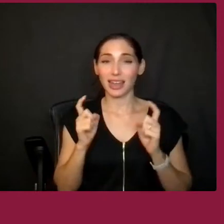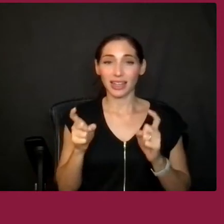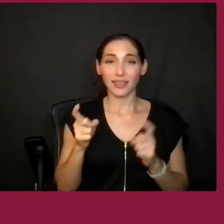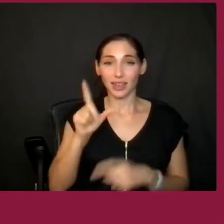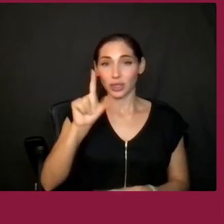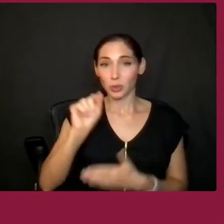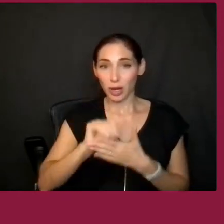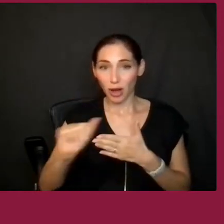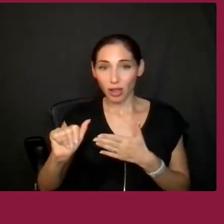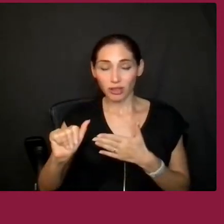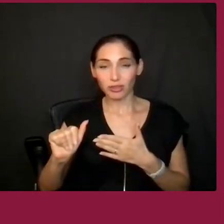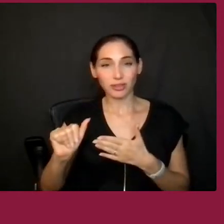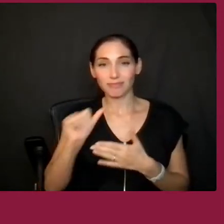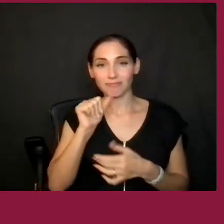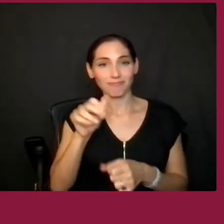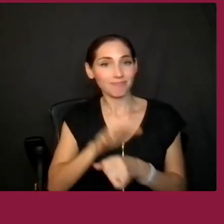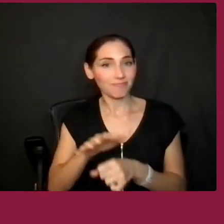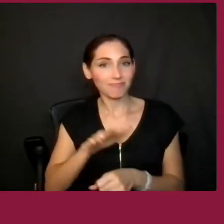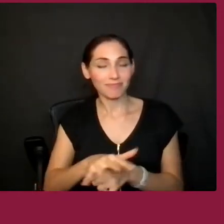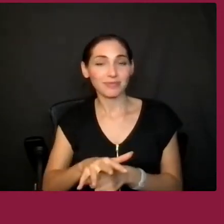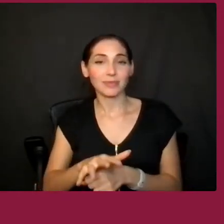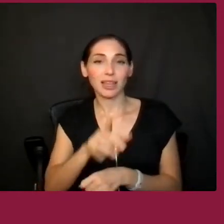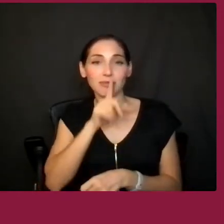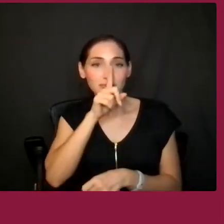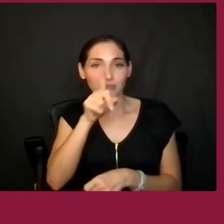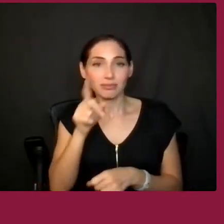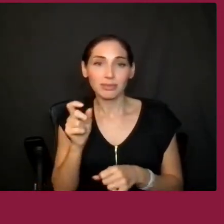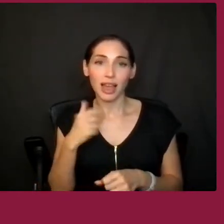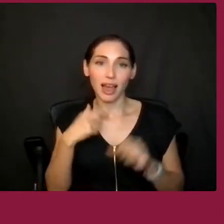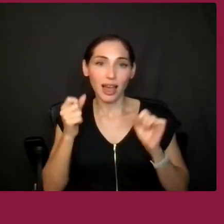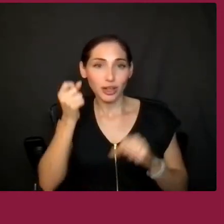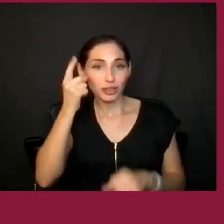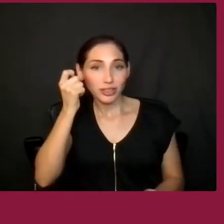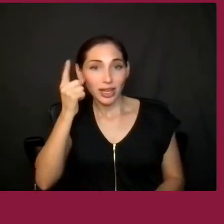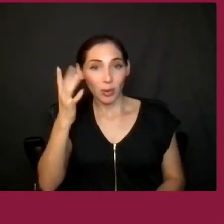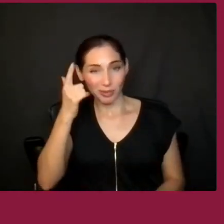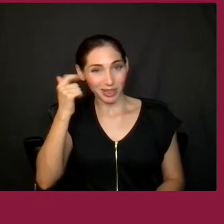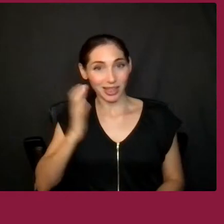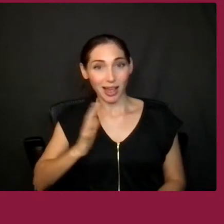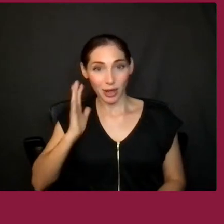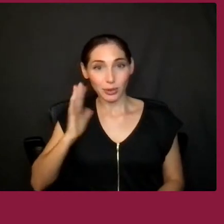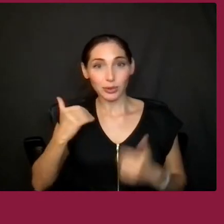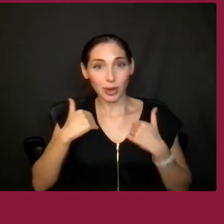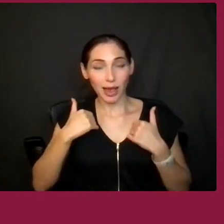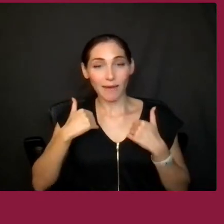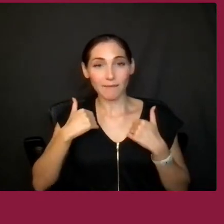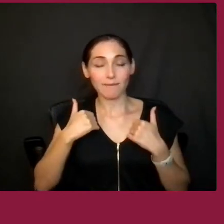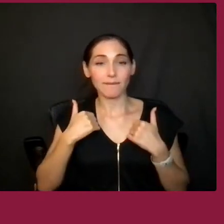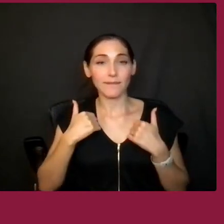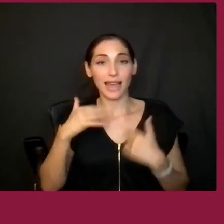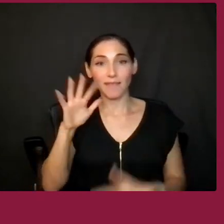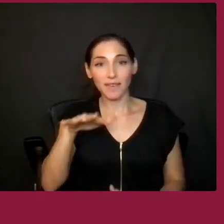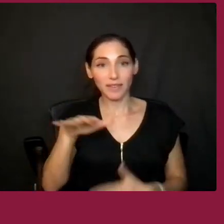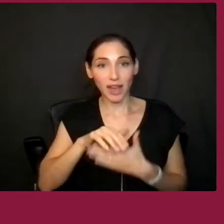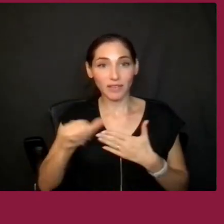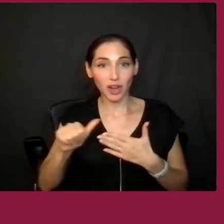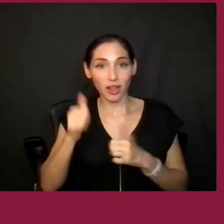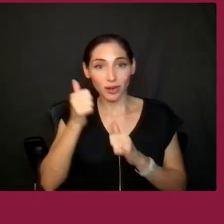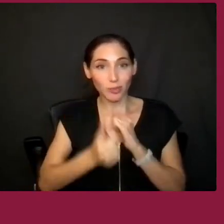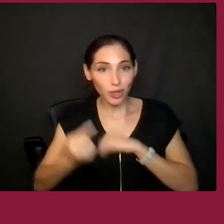And I, I truly can understand, because I used to have a, a $55 a day meal, um,